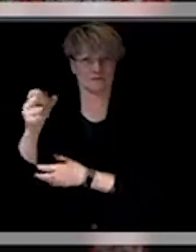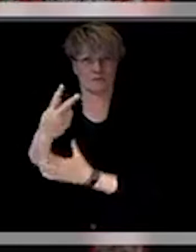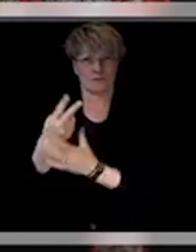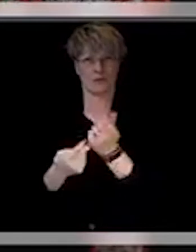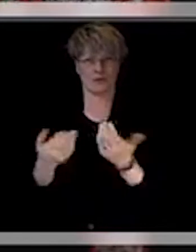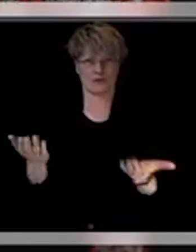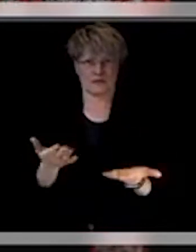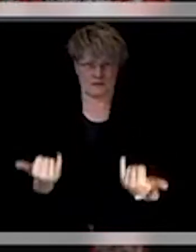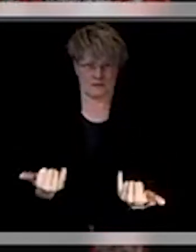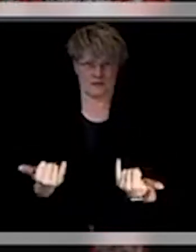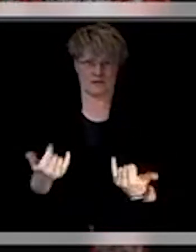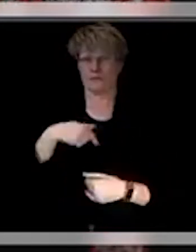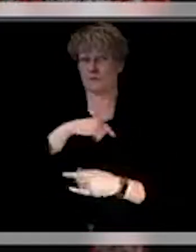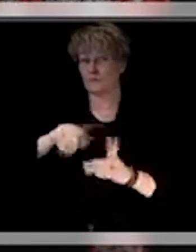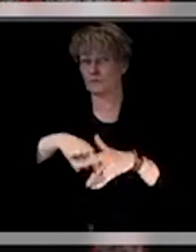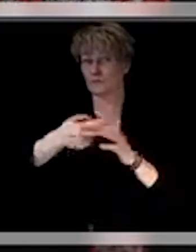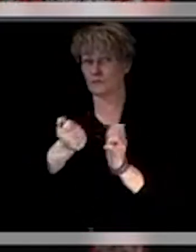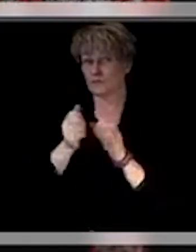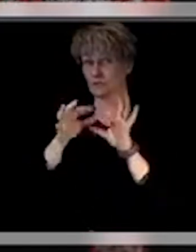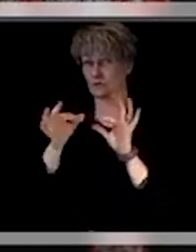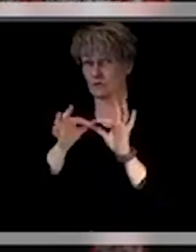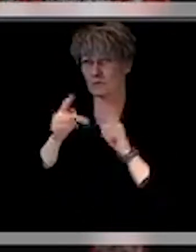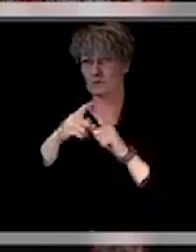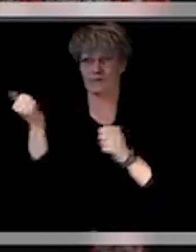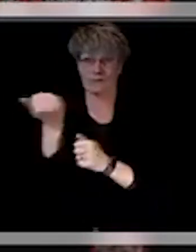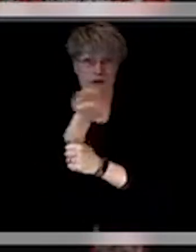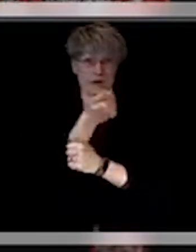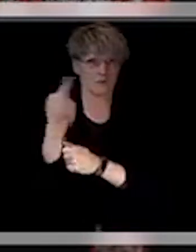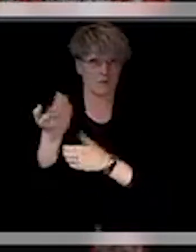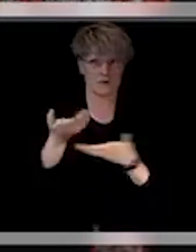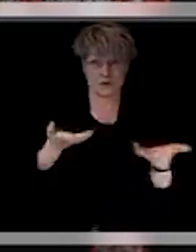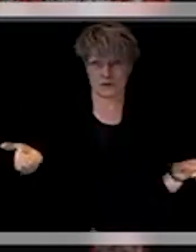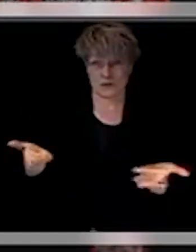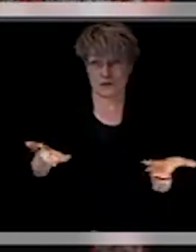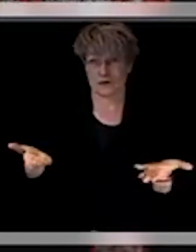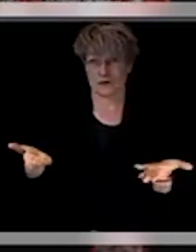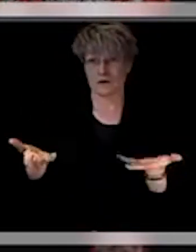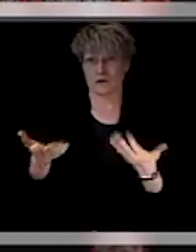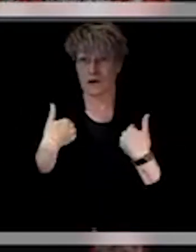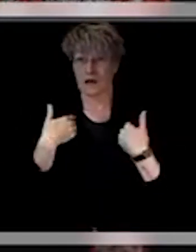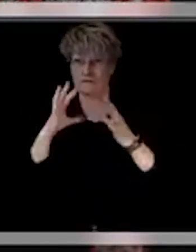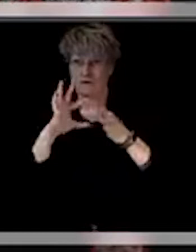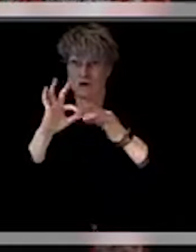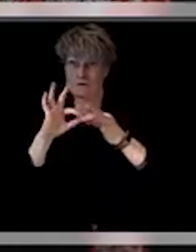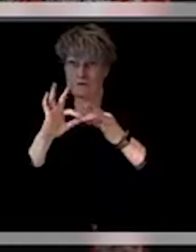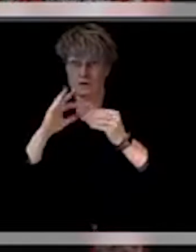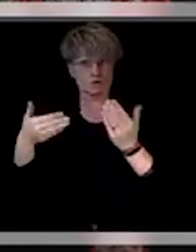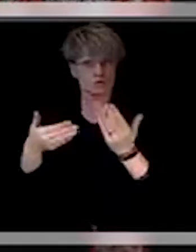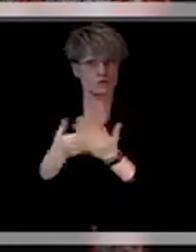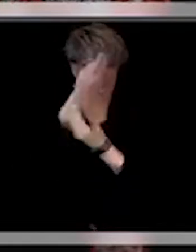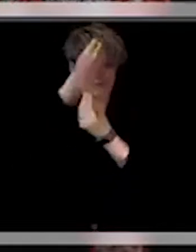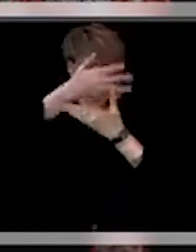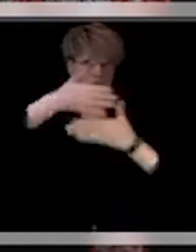if any comments from anybody here who has anything new to share with us.